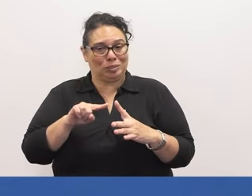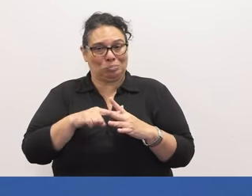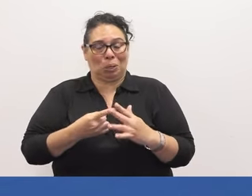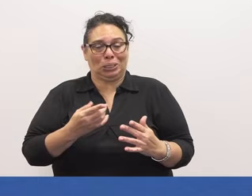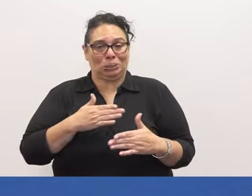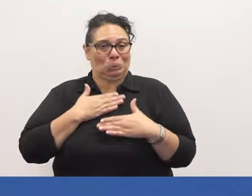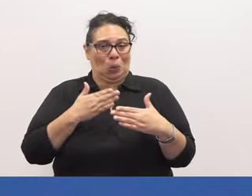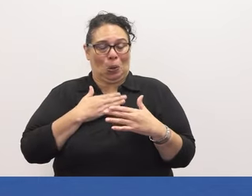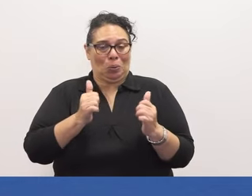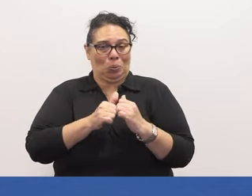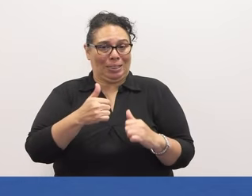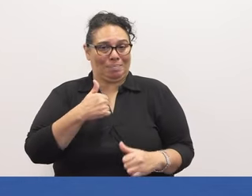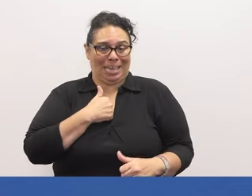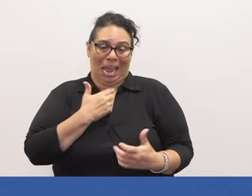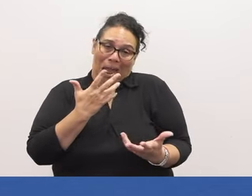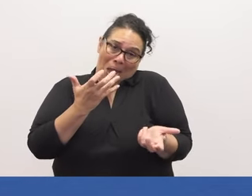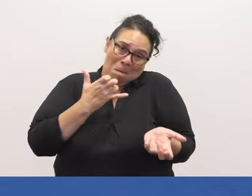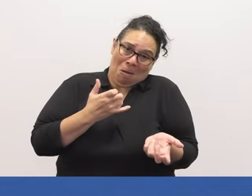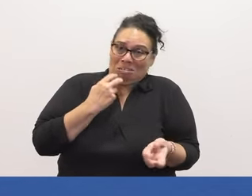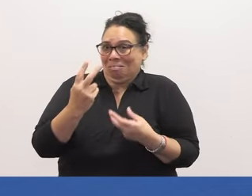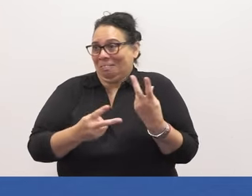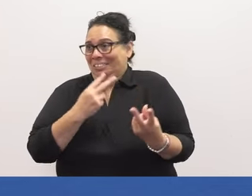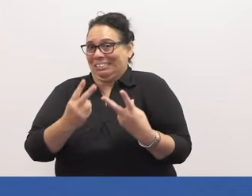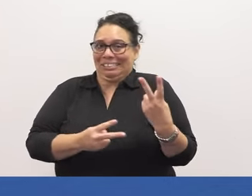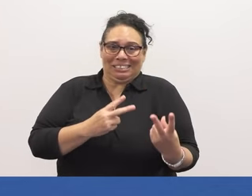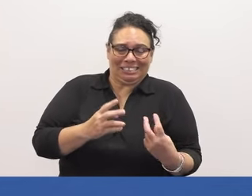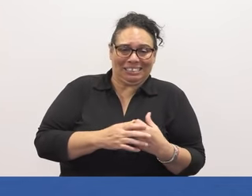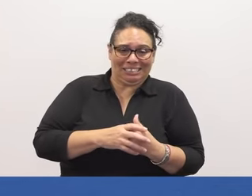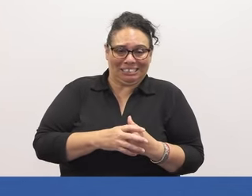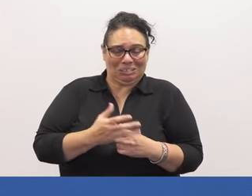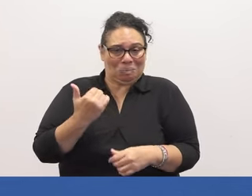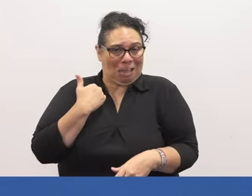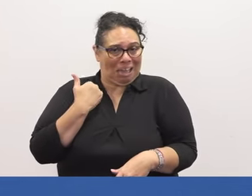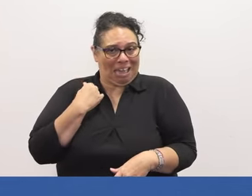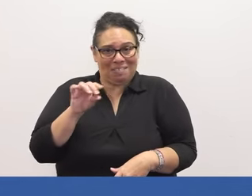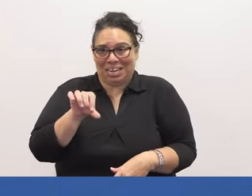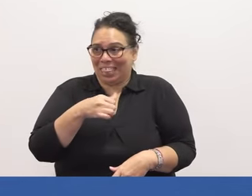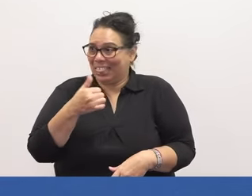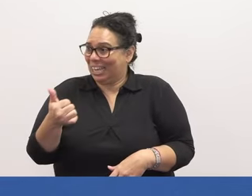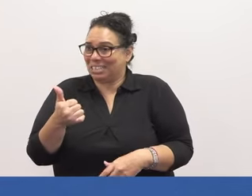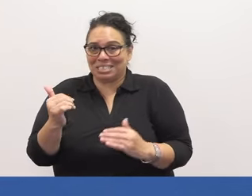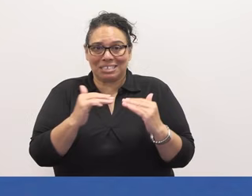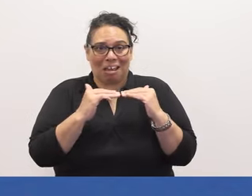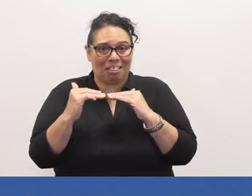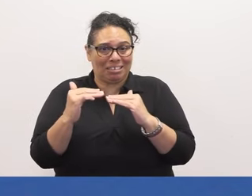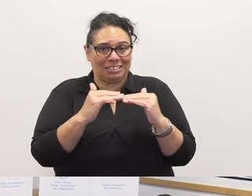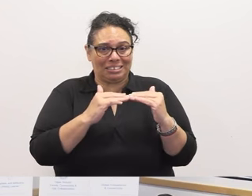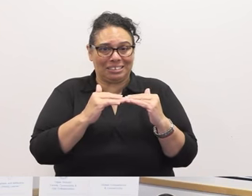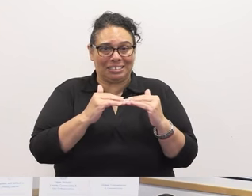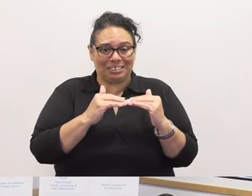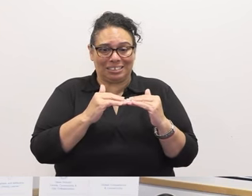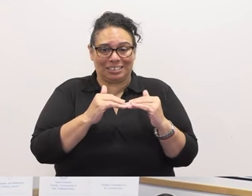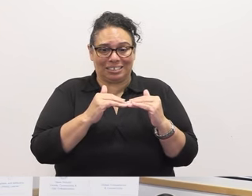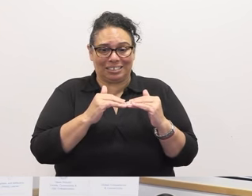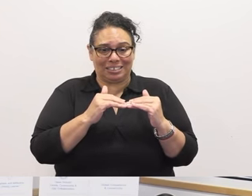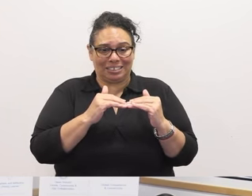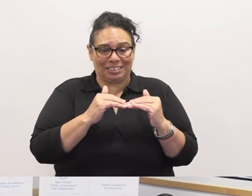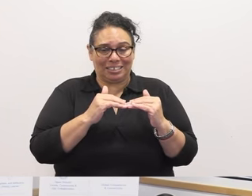so I would like to come for a visit. Do we have anything else, colleagues? Sounds like a community schools approach,